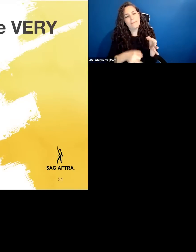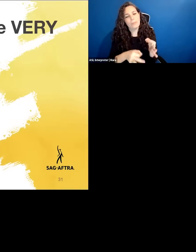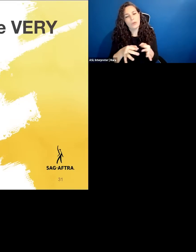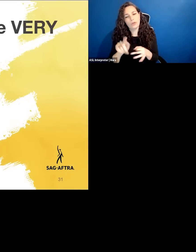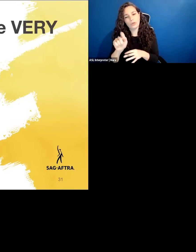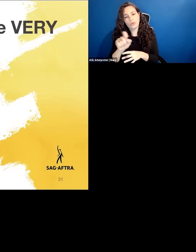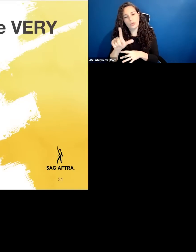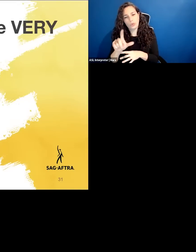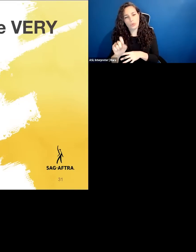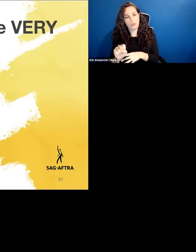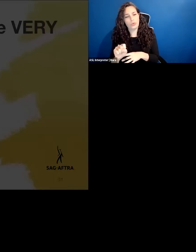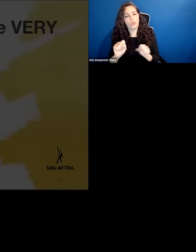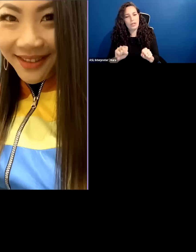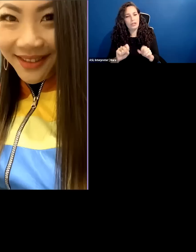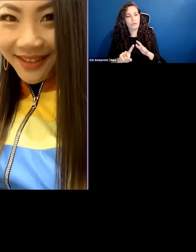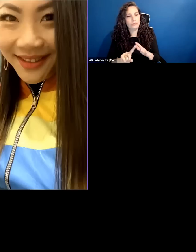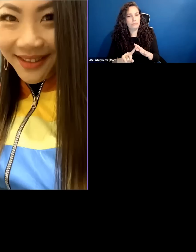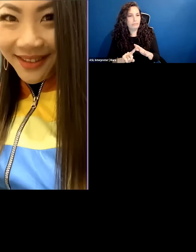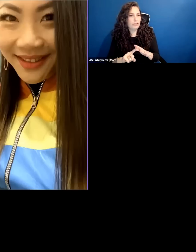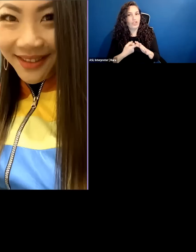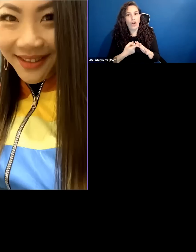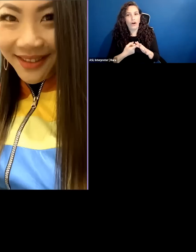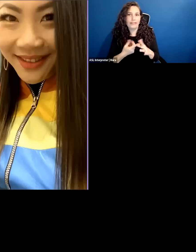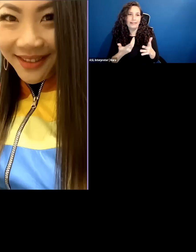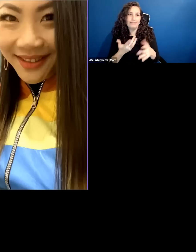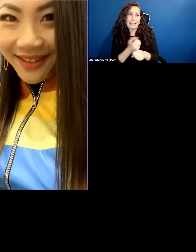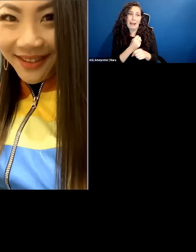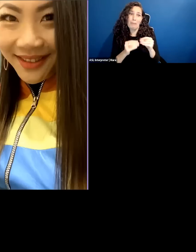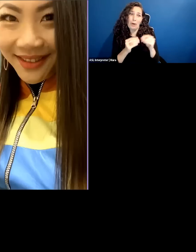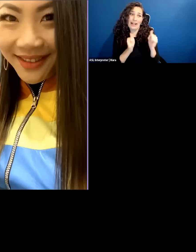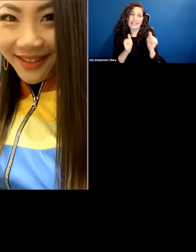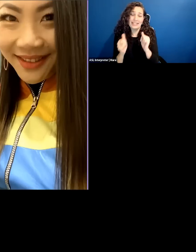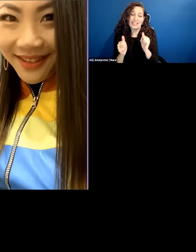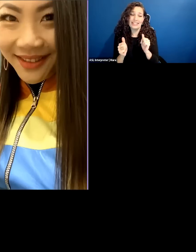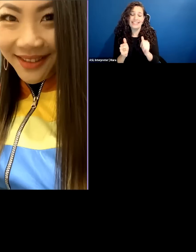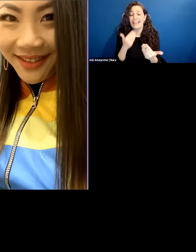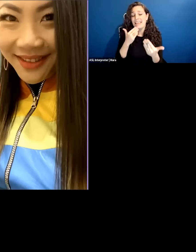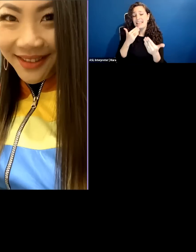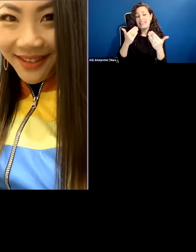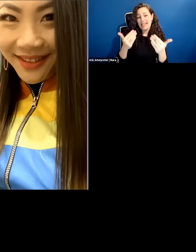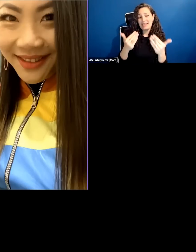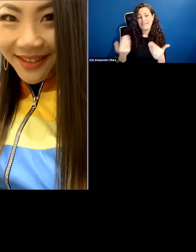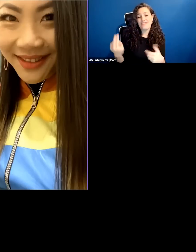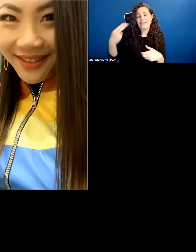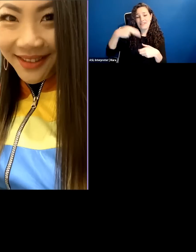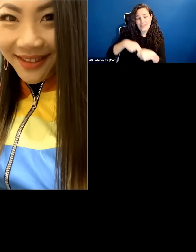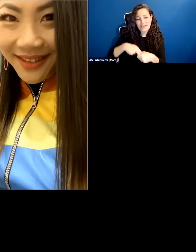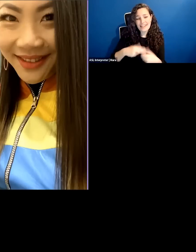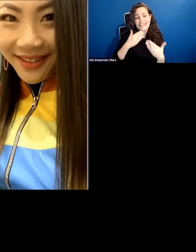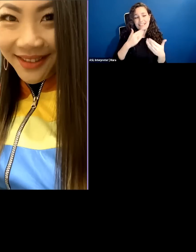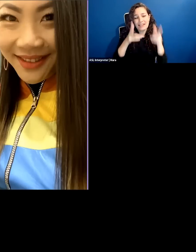so you can get more auditions. So thank you guys for being here and for listening to this presentation.